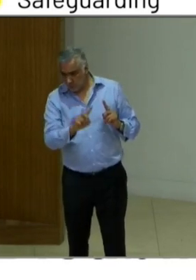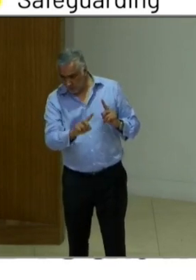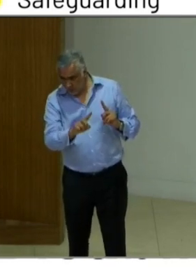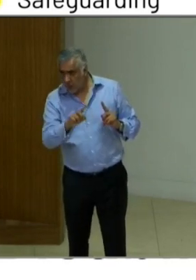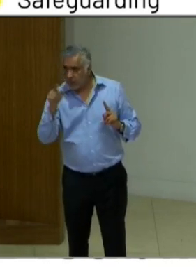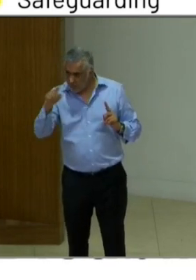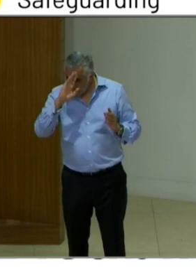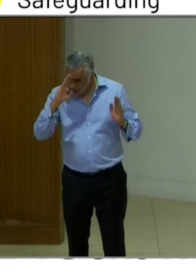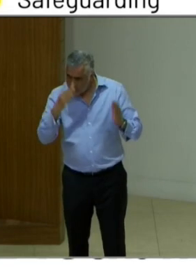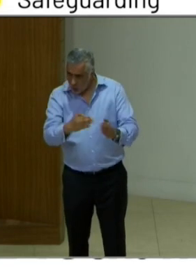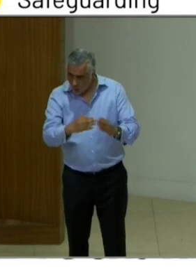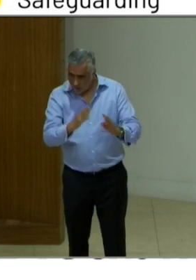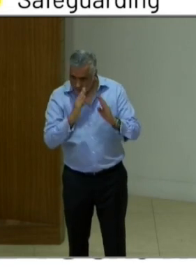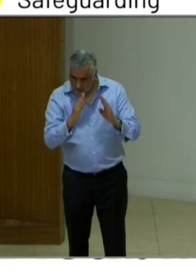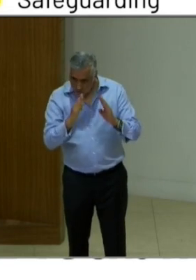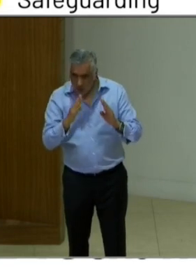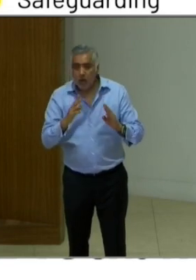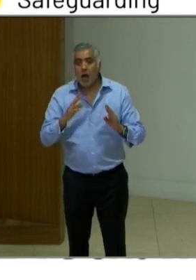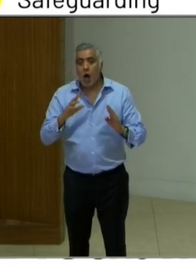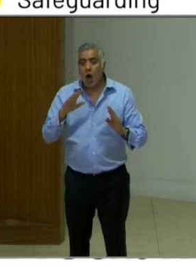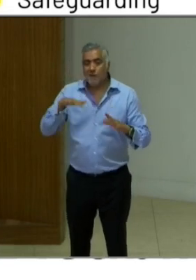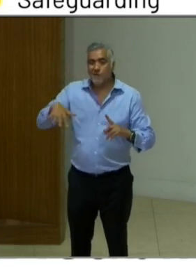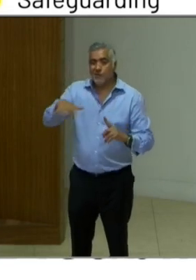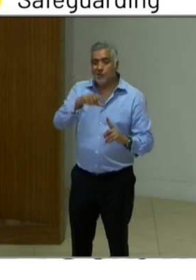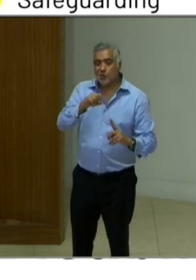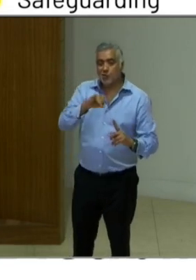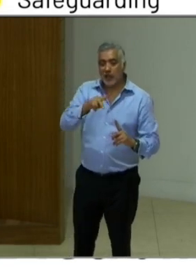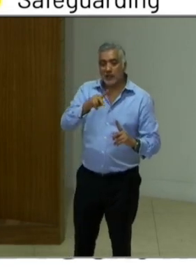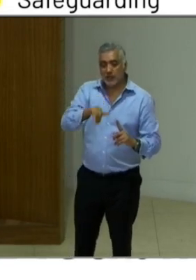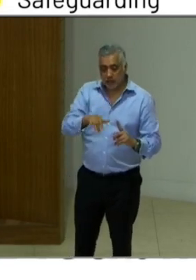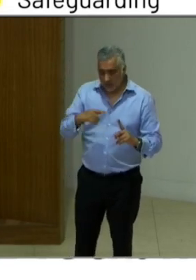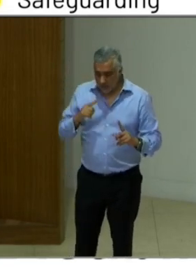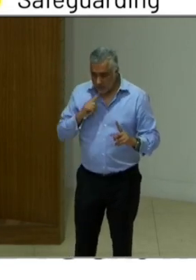of attention in our societies. It is not just a matter of eliminating